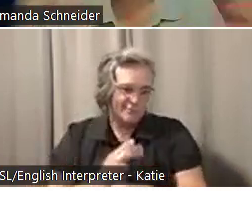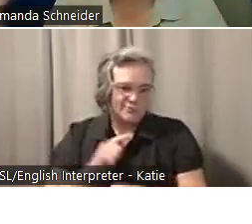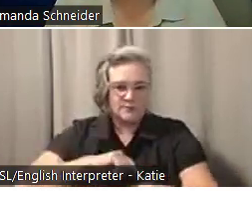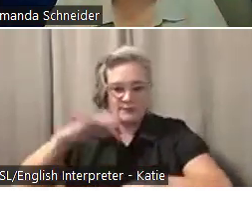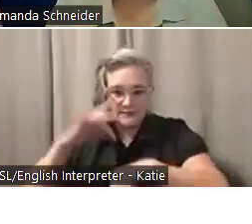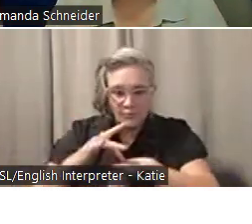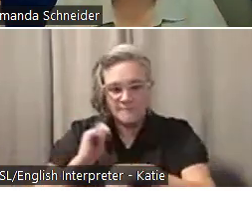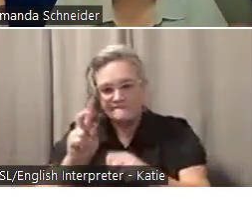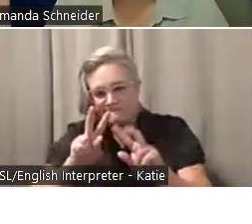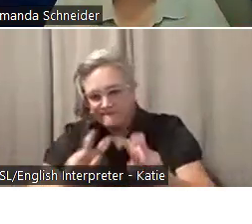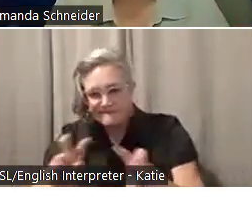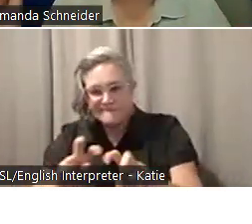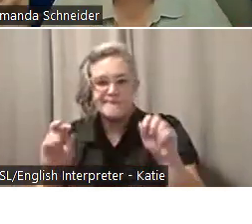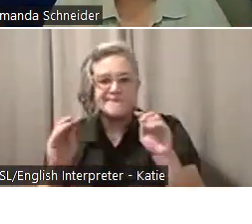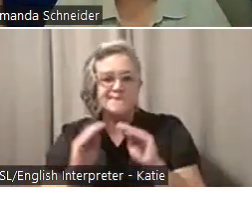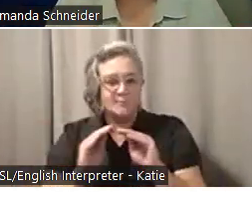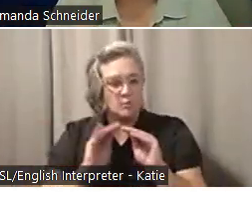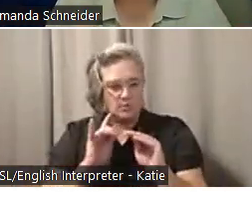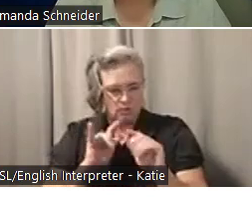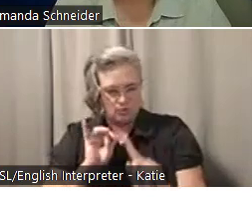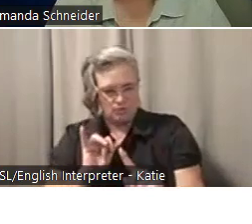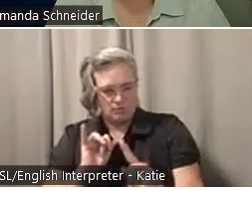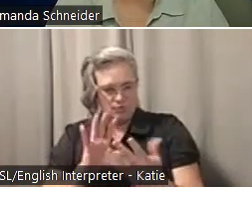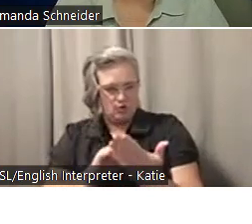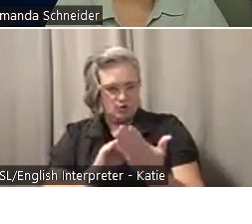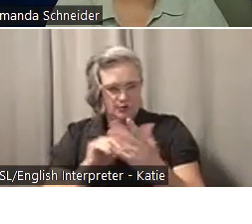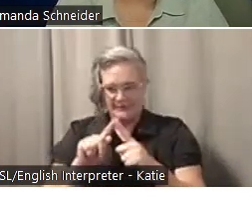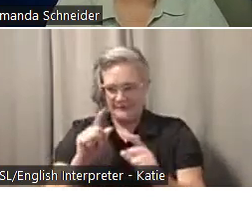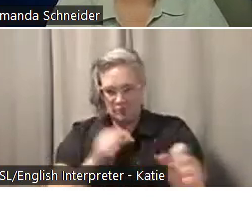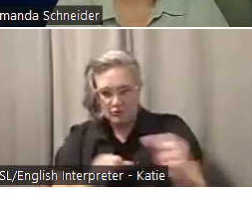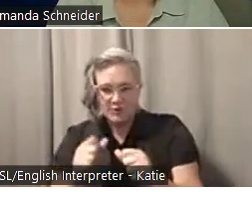Um, to continue to learn about the different strategies and supports you can do at home.